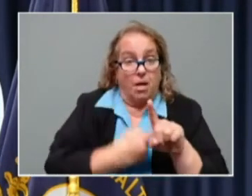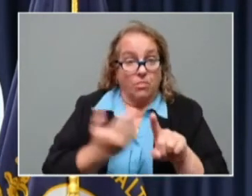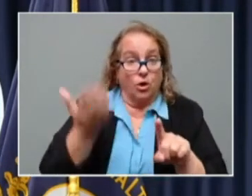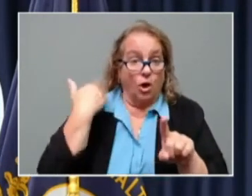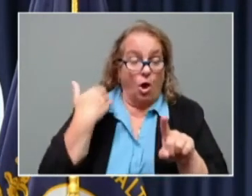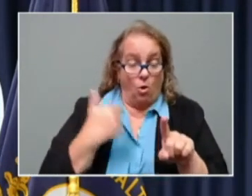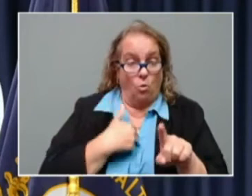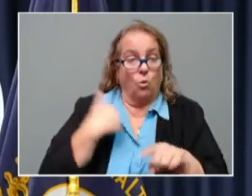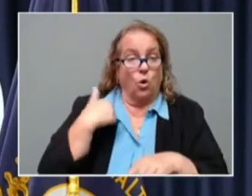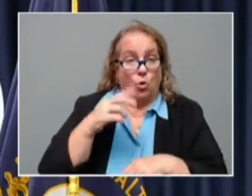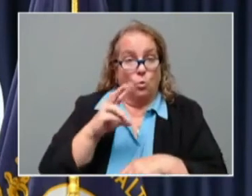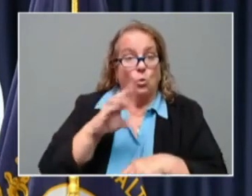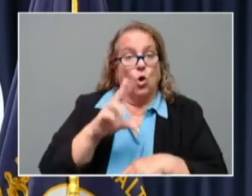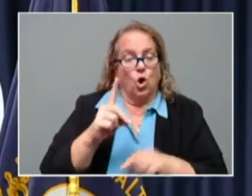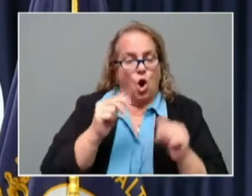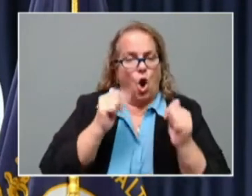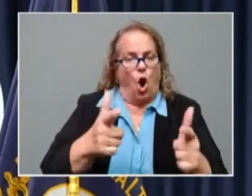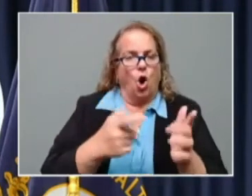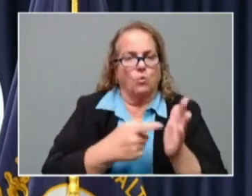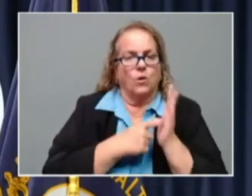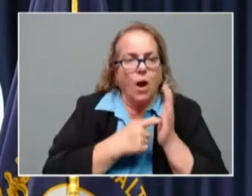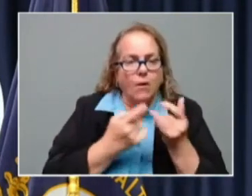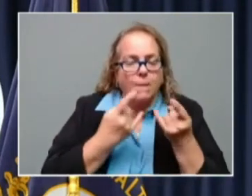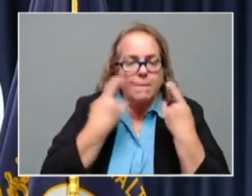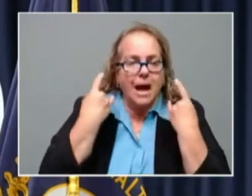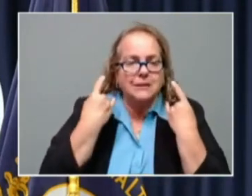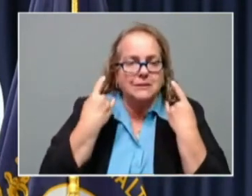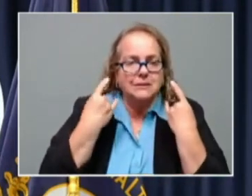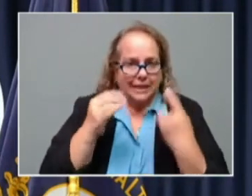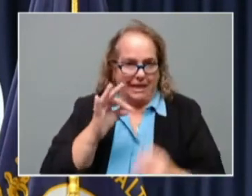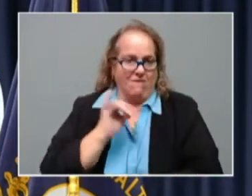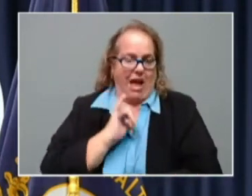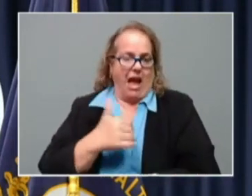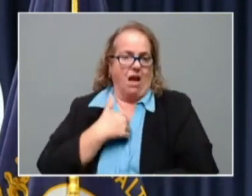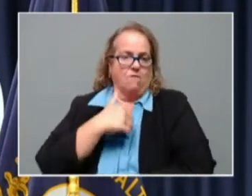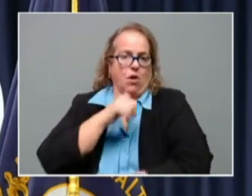wearing masks and and not suffering from so much of the harm that we're